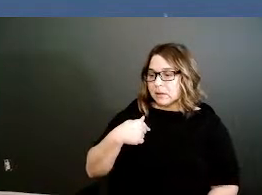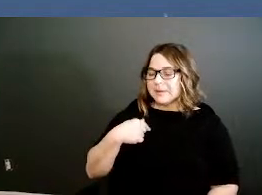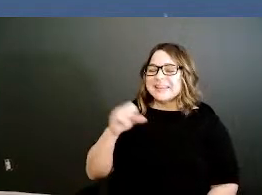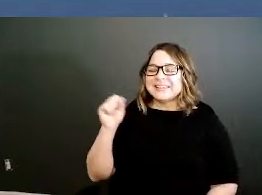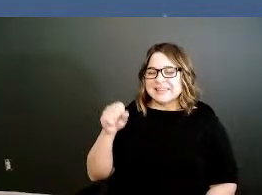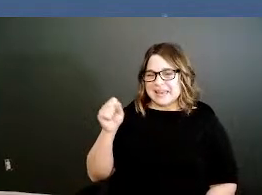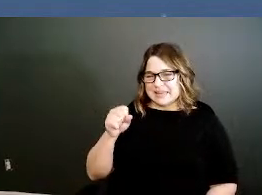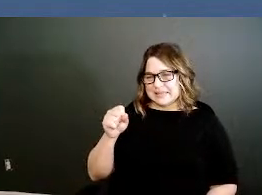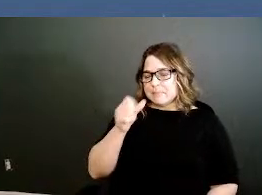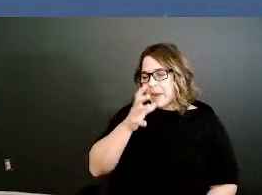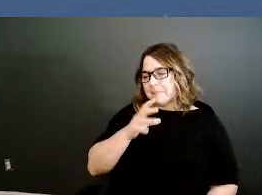I'VE BEEN A MEMBER OF THE HERITAGE PARK NEIGHBOR FOR THE